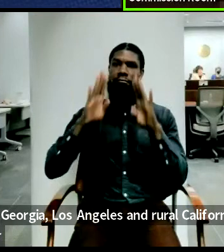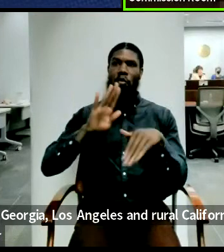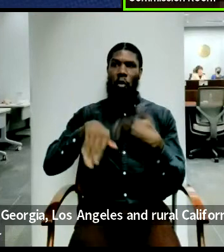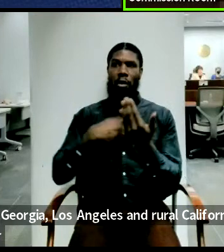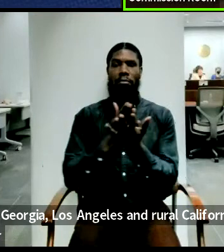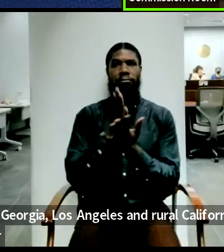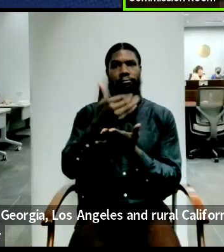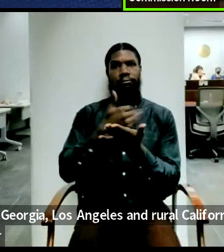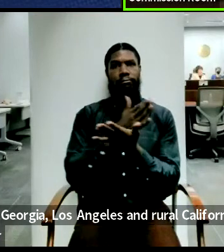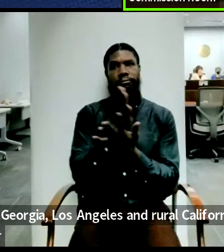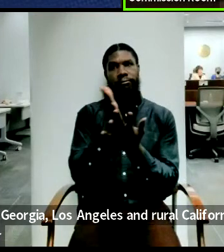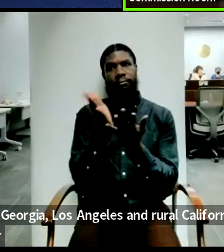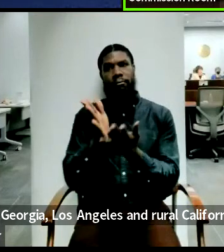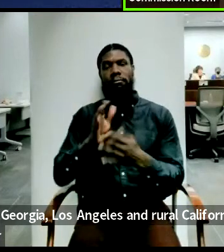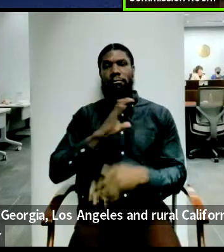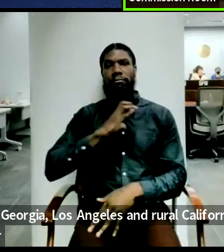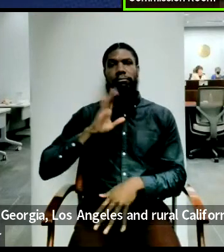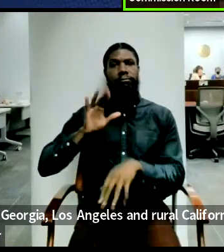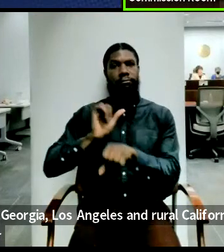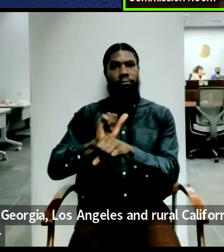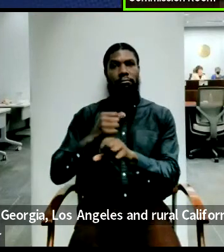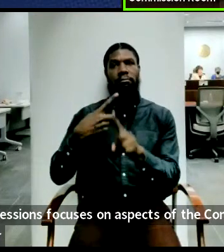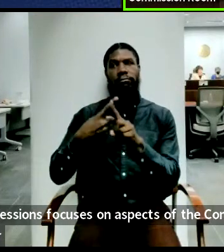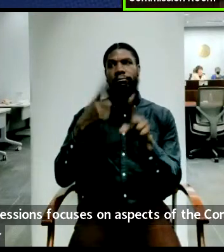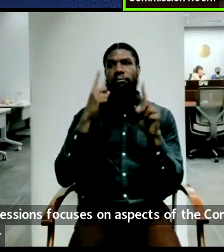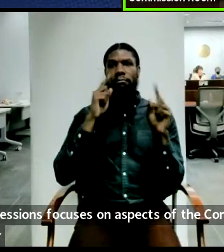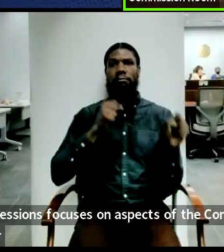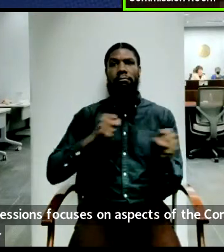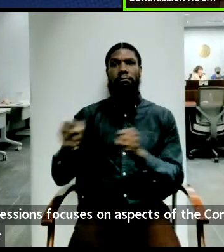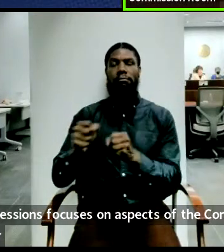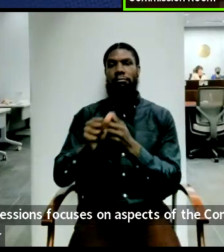enforcement plan. We'll hear from Civil Rights and workers rights organizations,